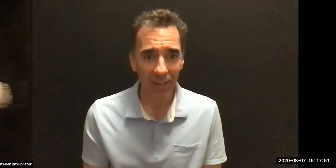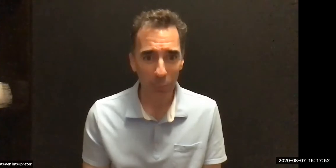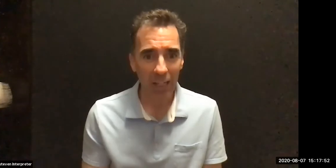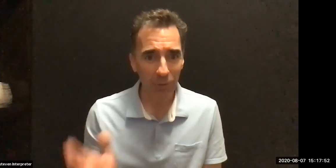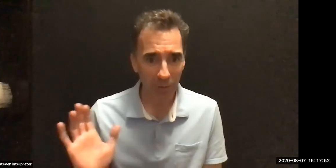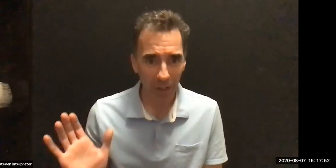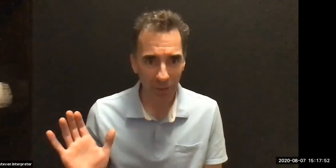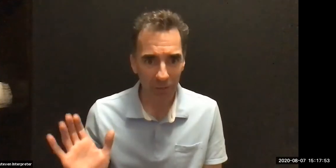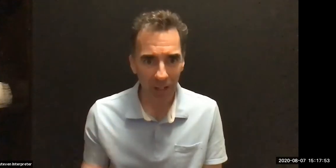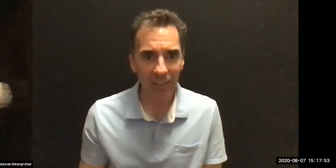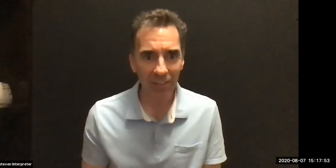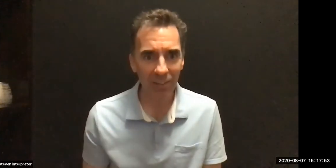steven Interpreter: Some kind of have a device.